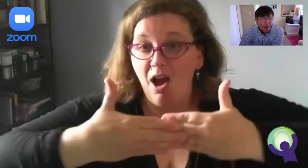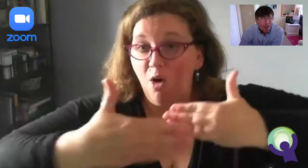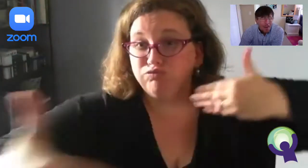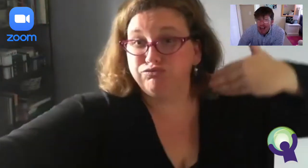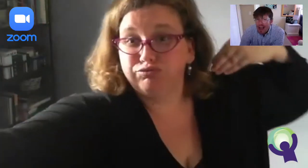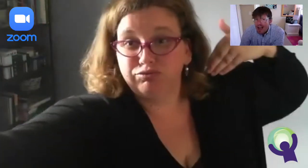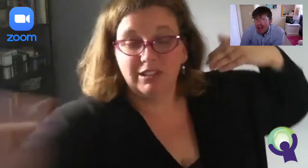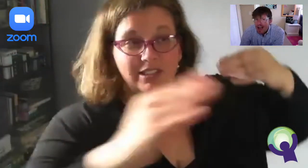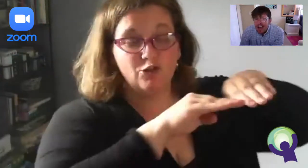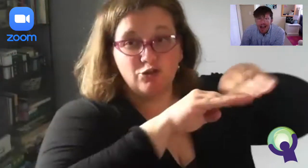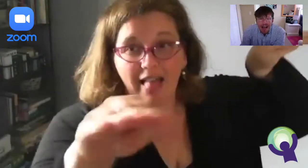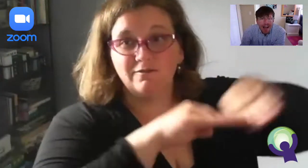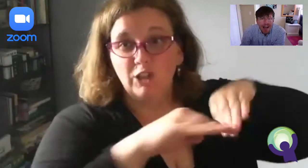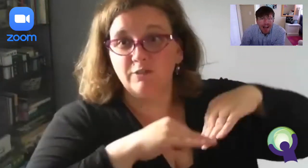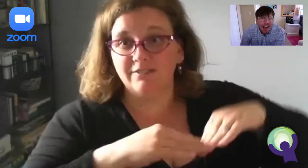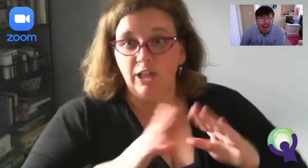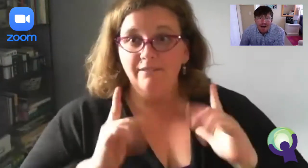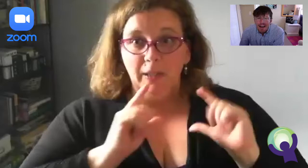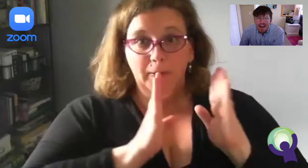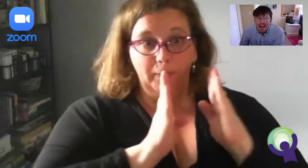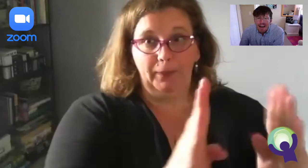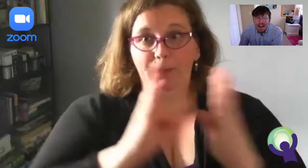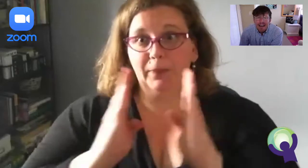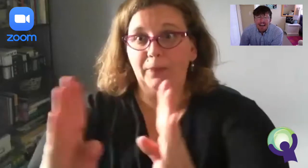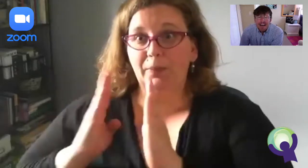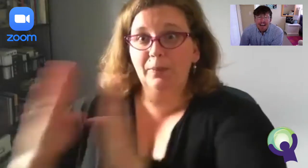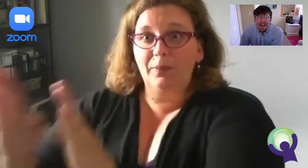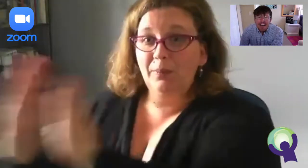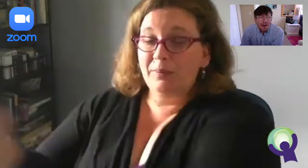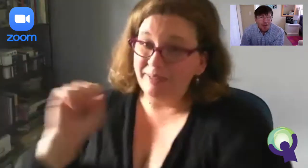Yes there were rows and shelves and shelves of books,